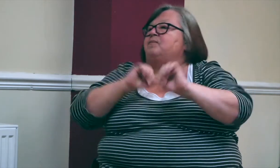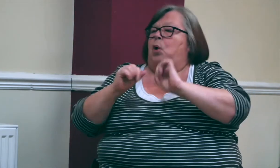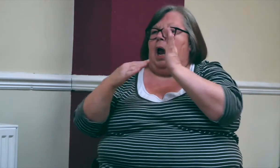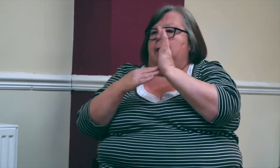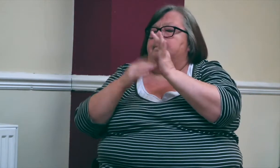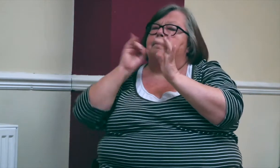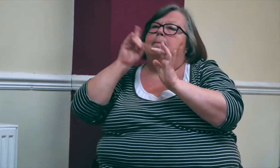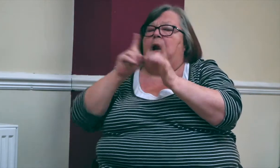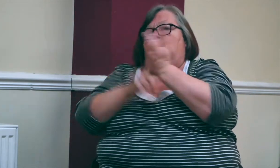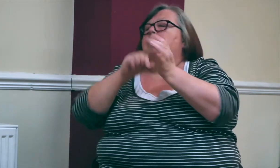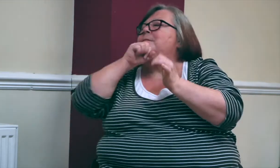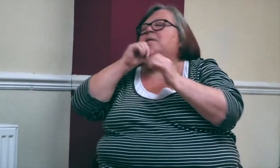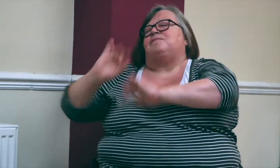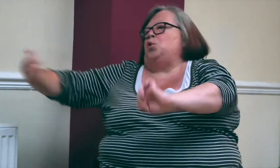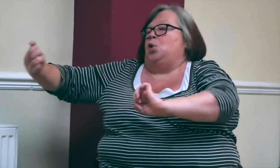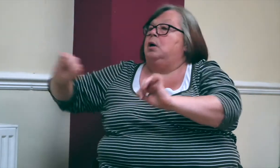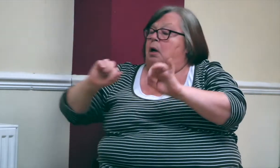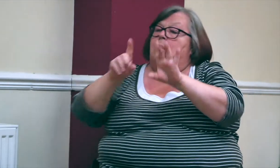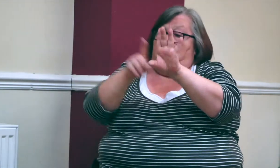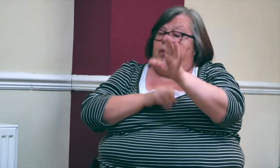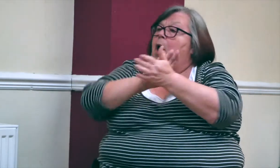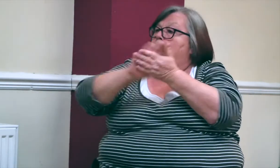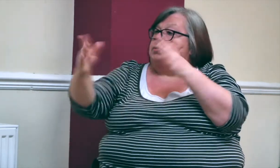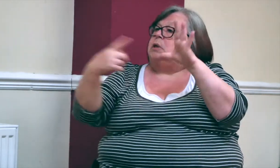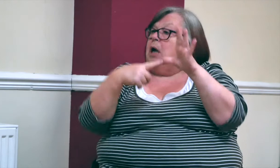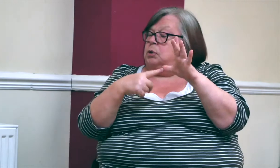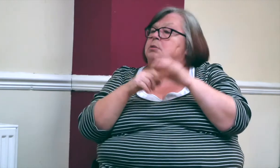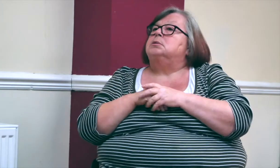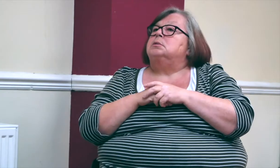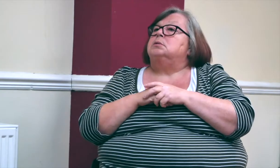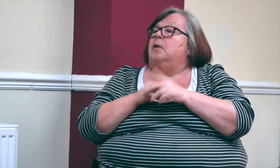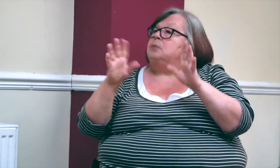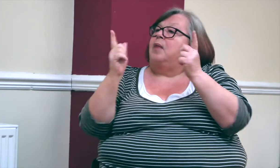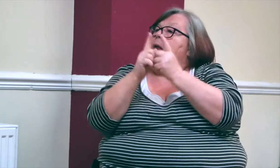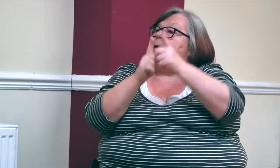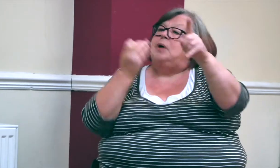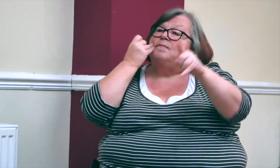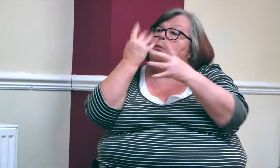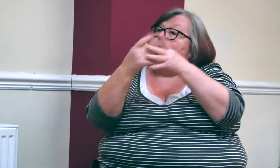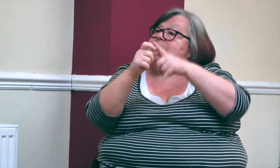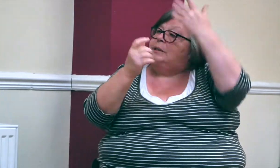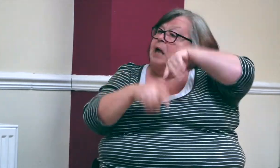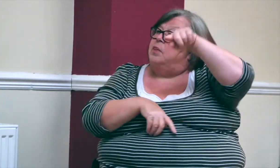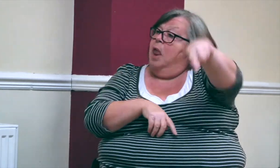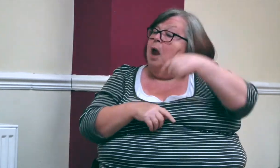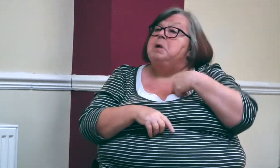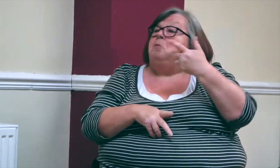This was before they added the 'M' for men, so it was the YHA then. They met up there every Wednesday night.